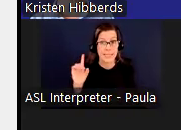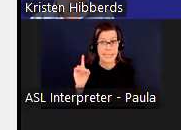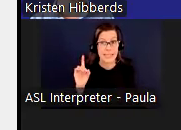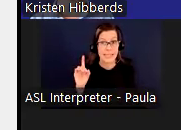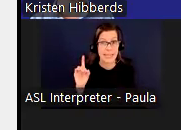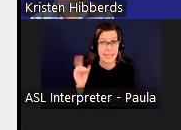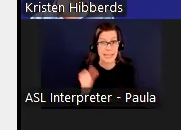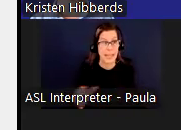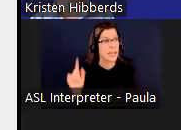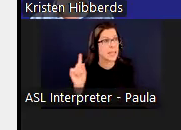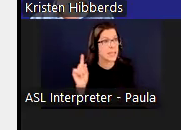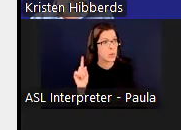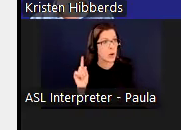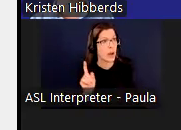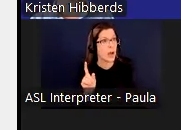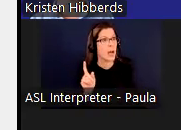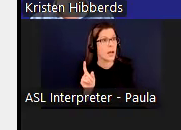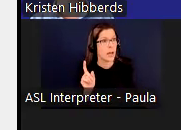making an elder abuse.